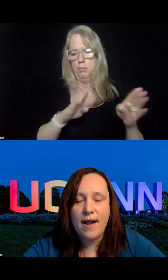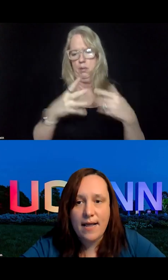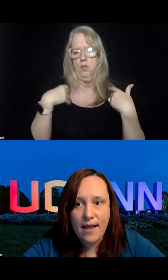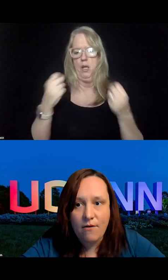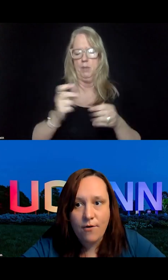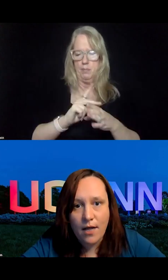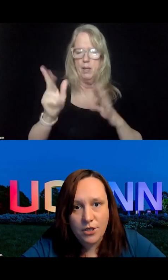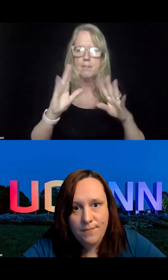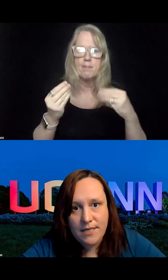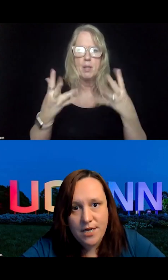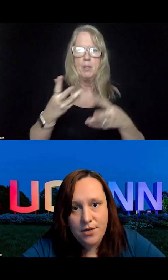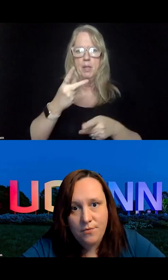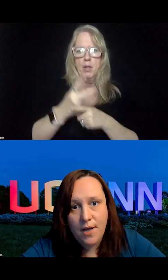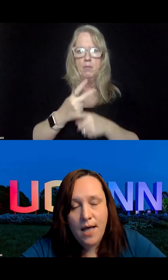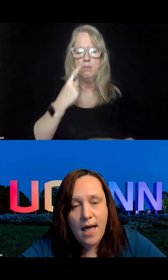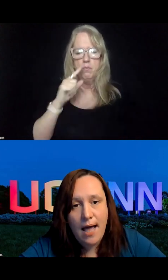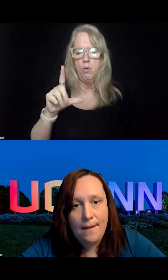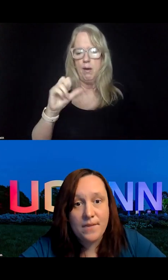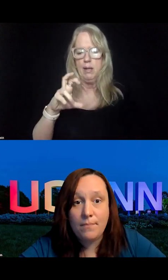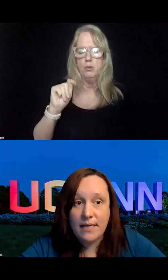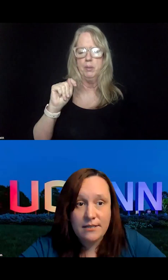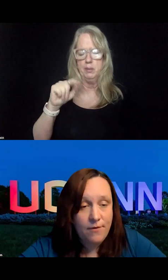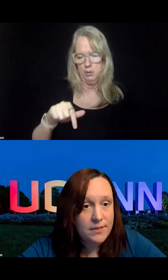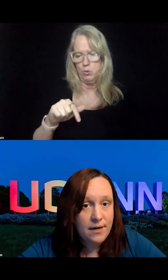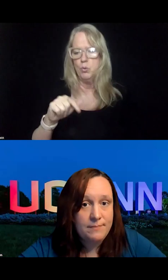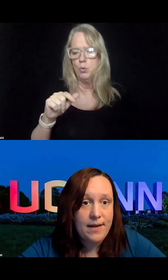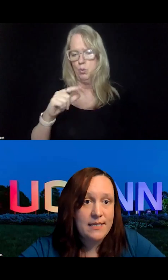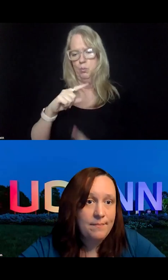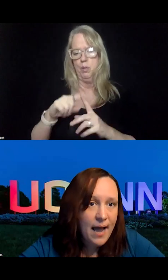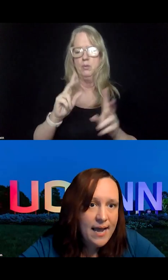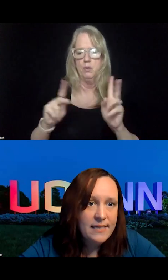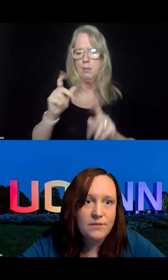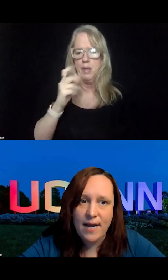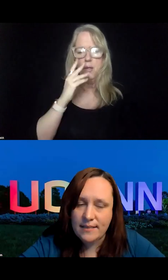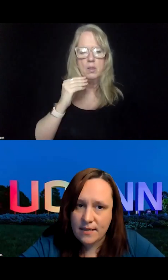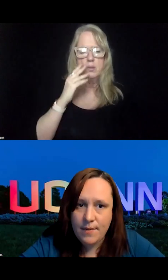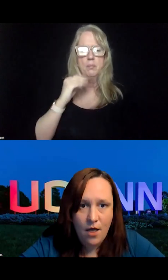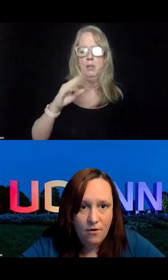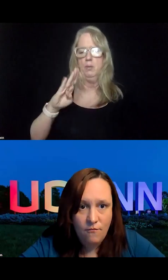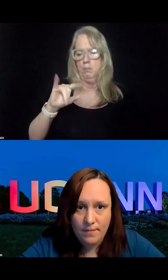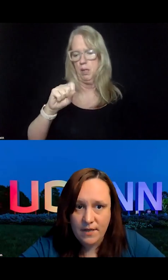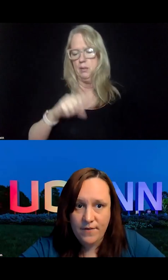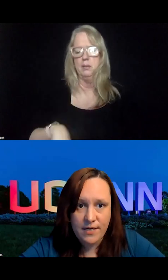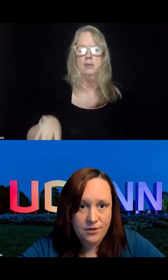PROVIDING CARE FOR FOLKS THAT ARE EXPERIENCE BIAS AND OTHER FORMS OF